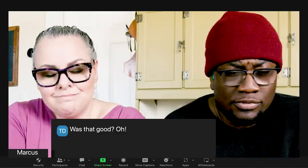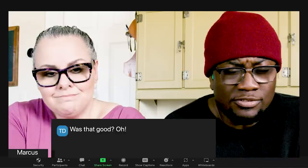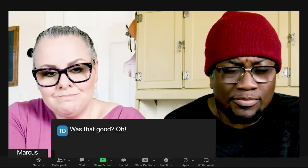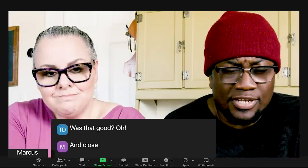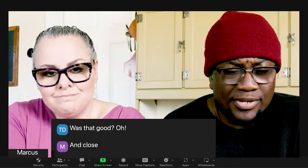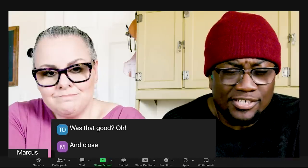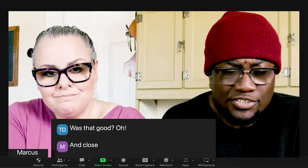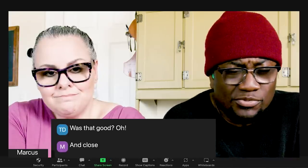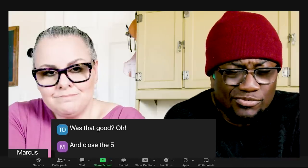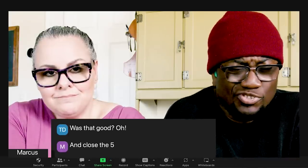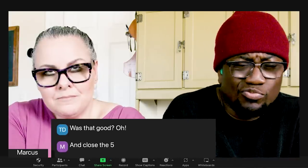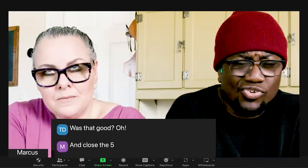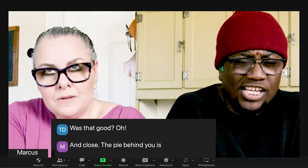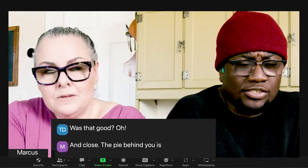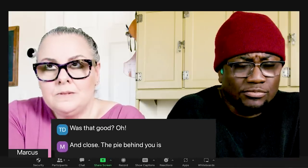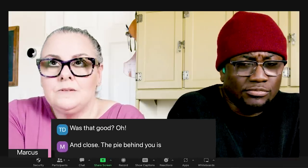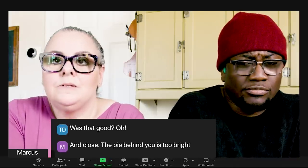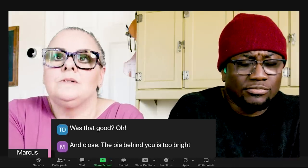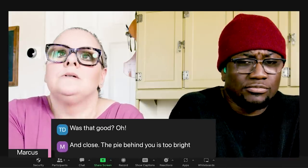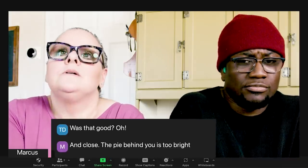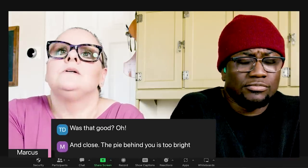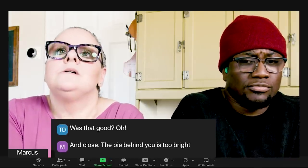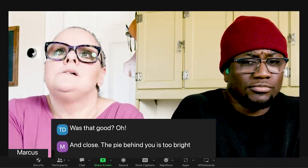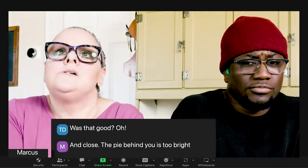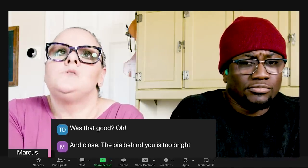And close the blinds behind you? It’s too bright. Sure!